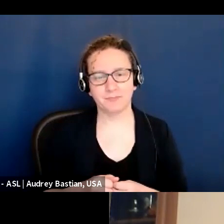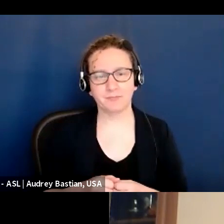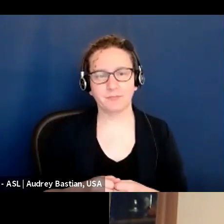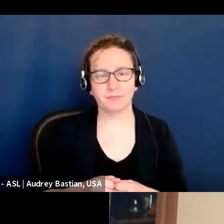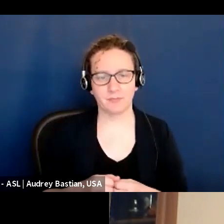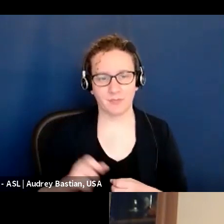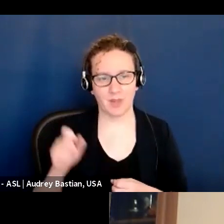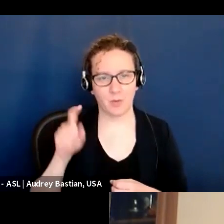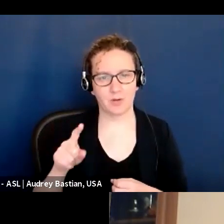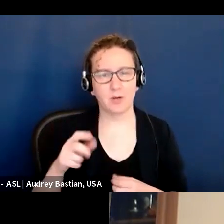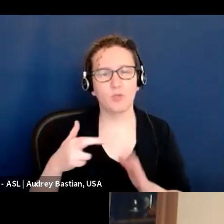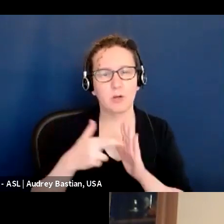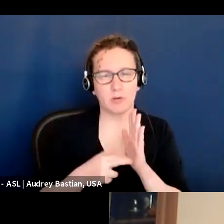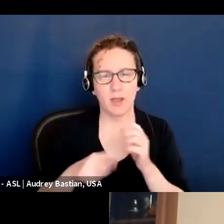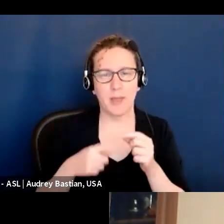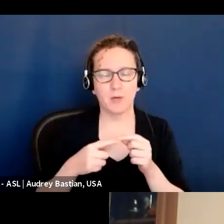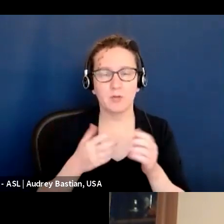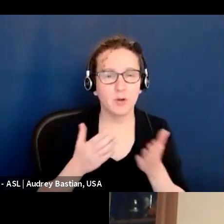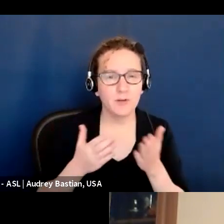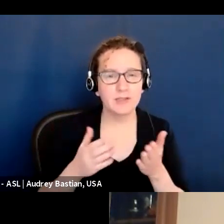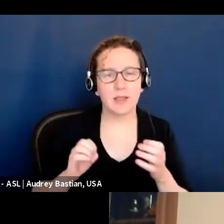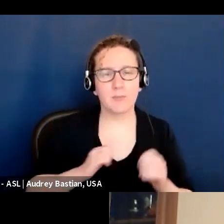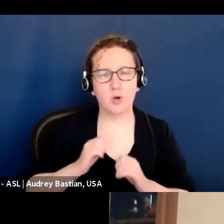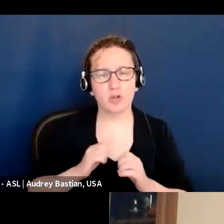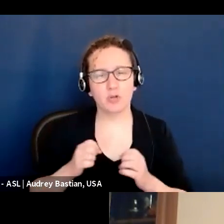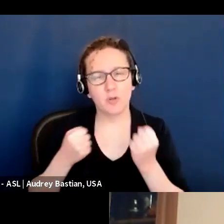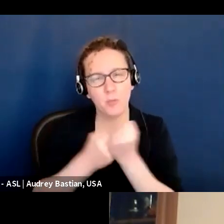in the registration about service and emotional support animals. And I'd encourage you to contact